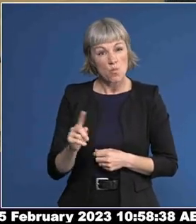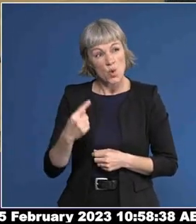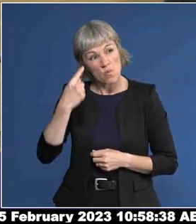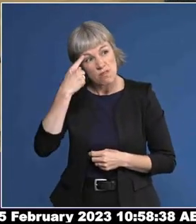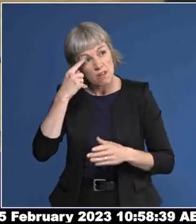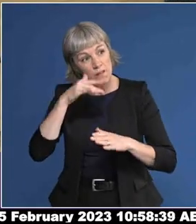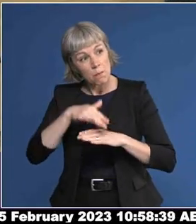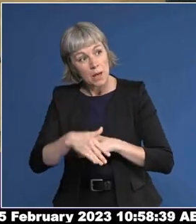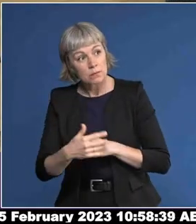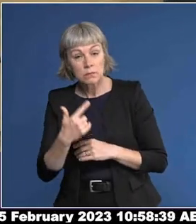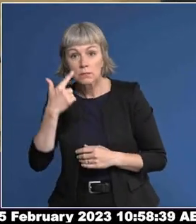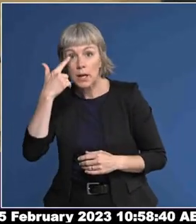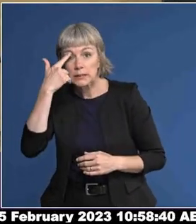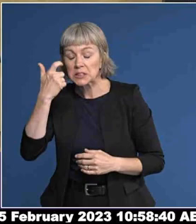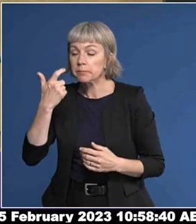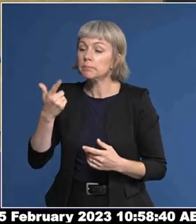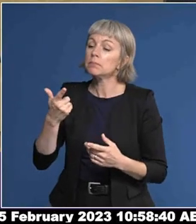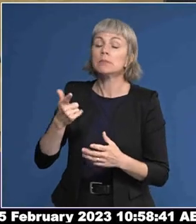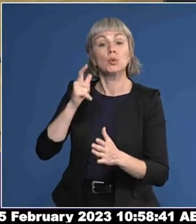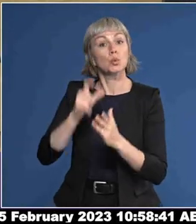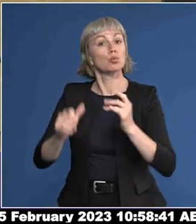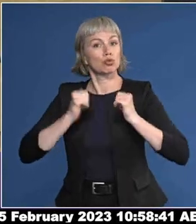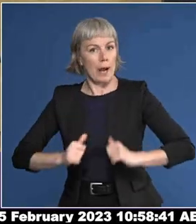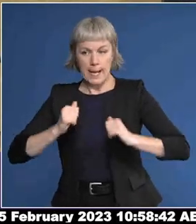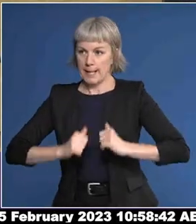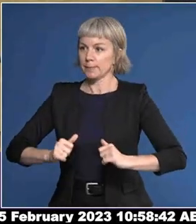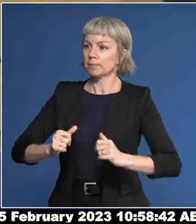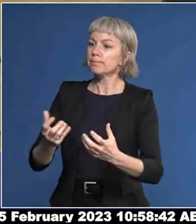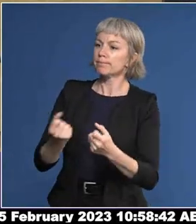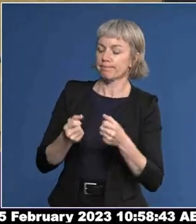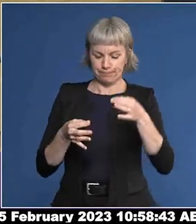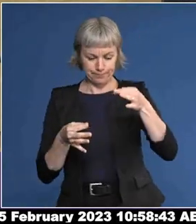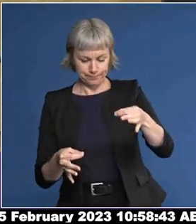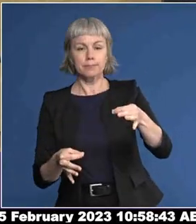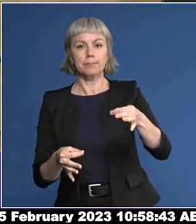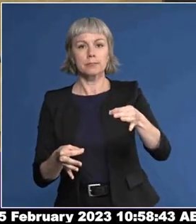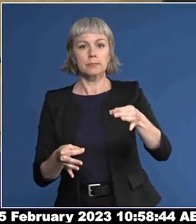at Afford, but you have also got the opportunity to work at Araluen and Sunnyfield